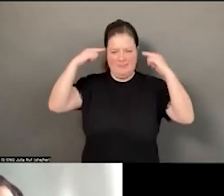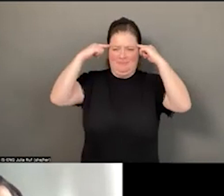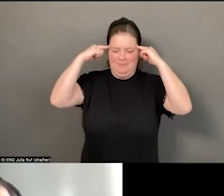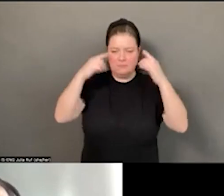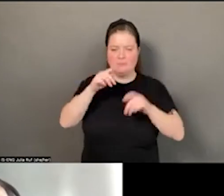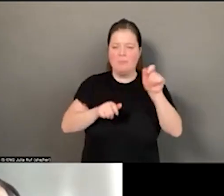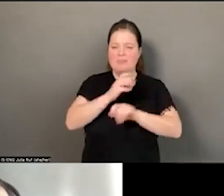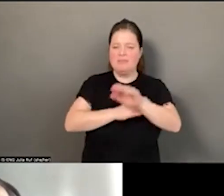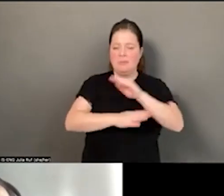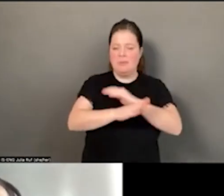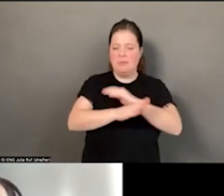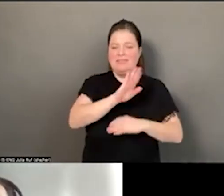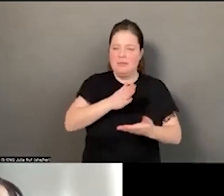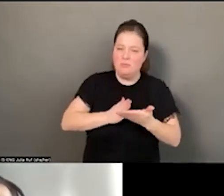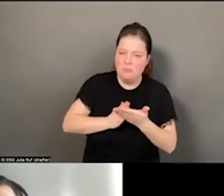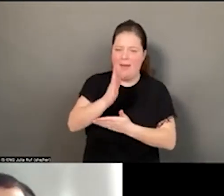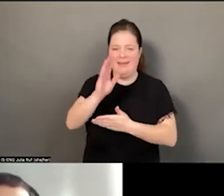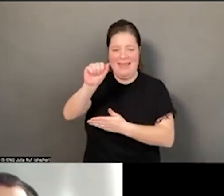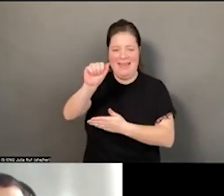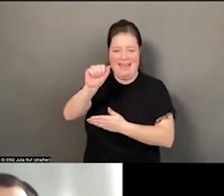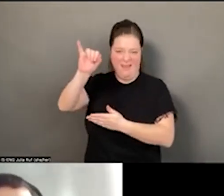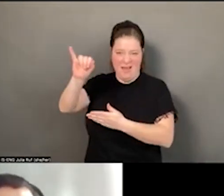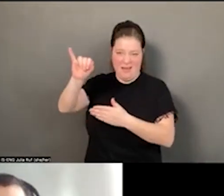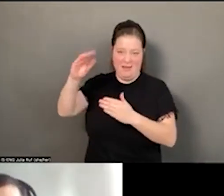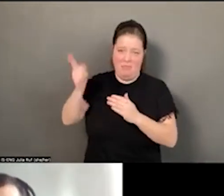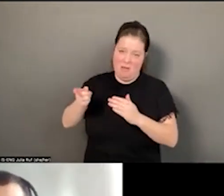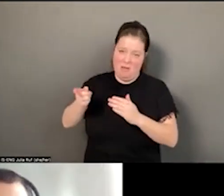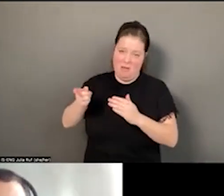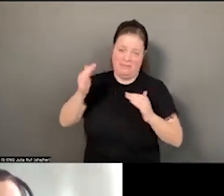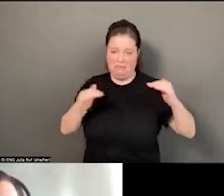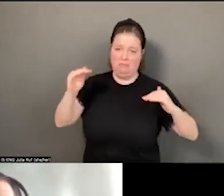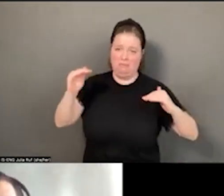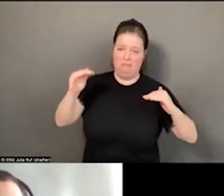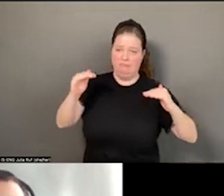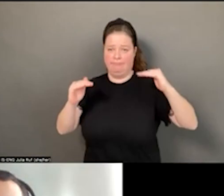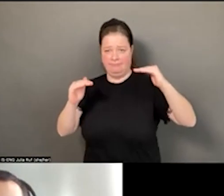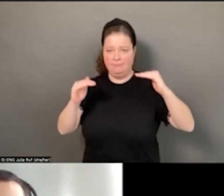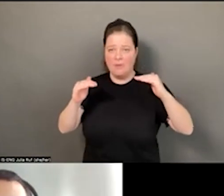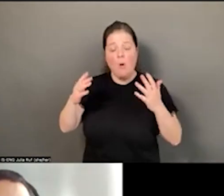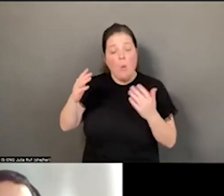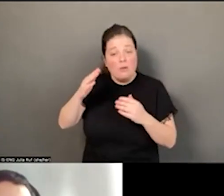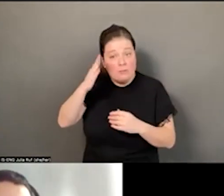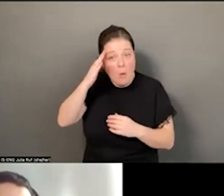of artificial intelligence, which we know is very good for certain aspects, accessibility, enhancing accessibility and so forth.